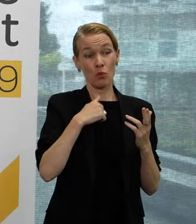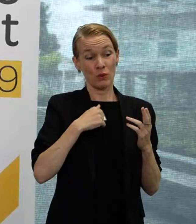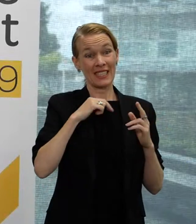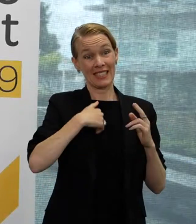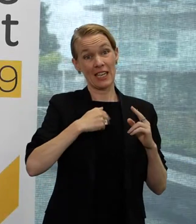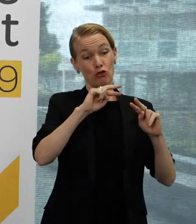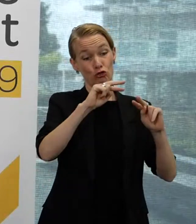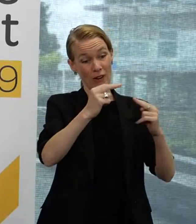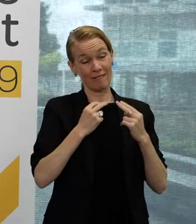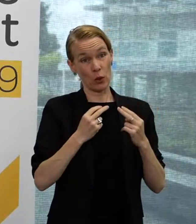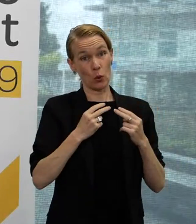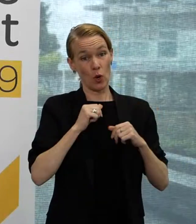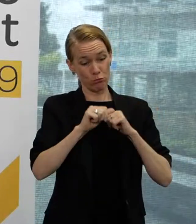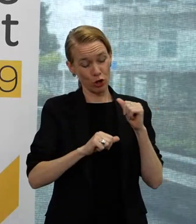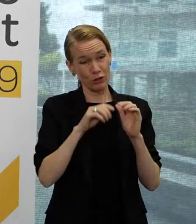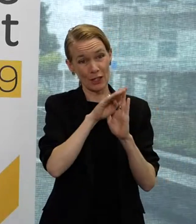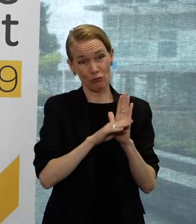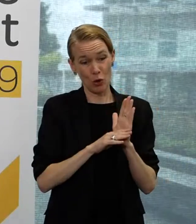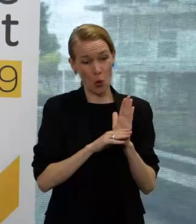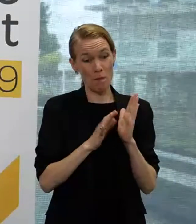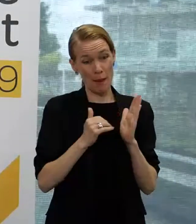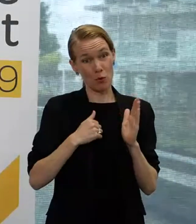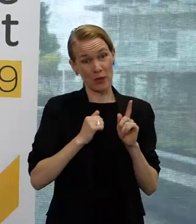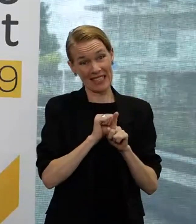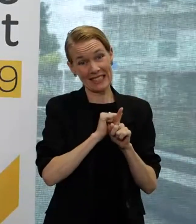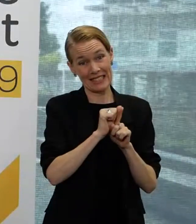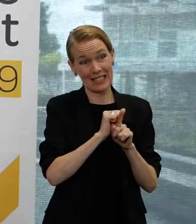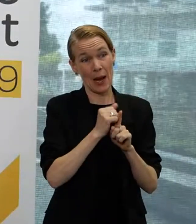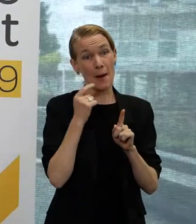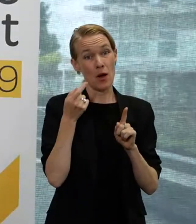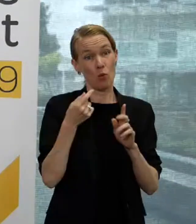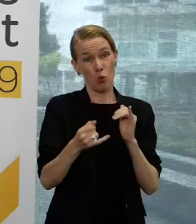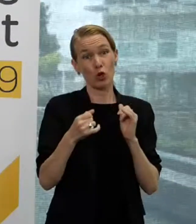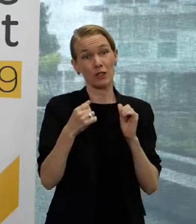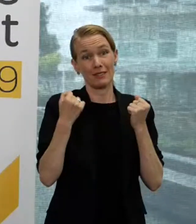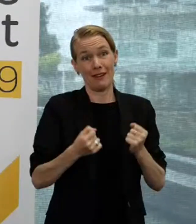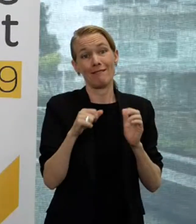That was my next question is, how has this case changed